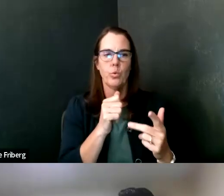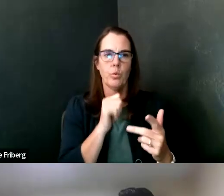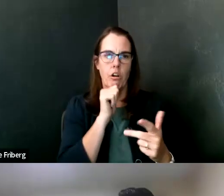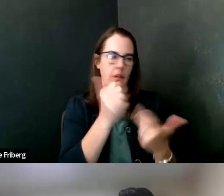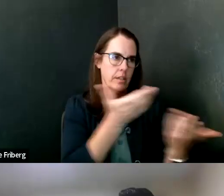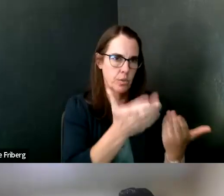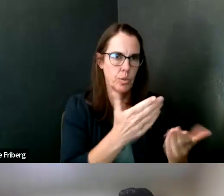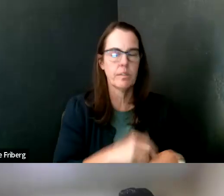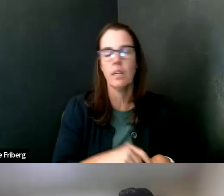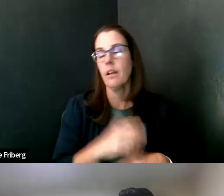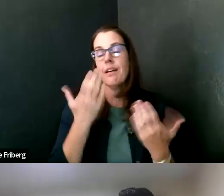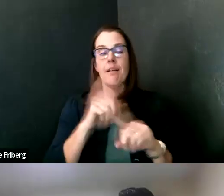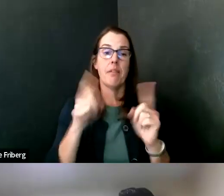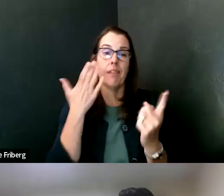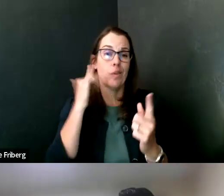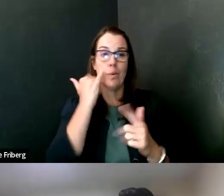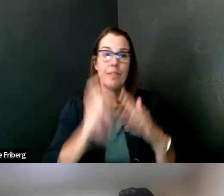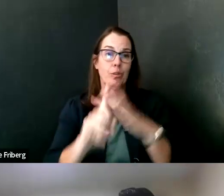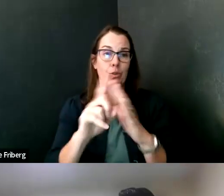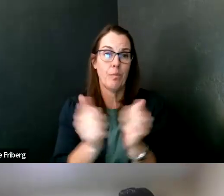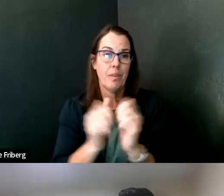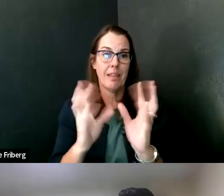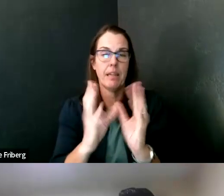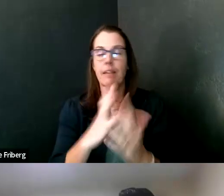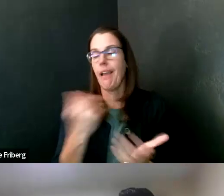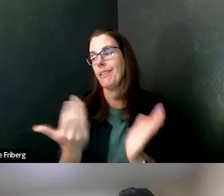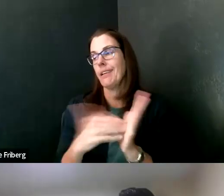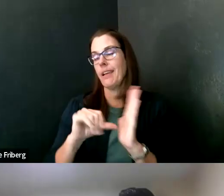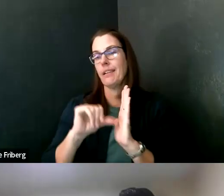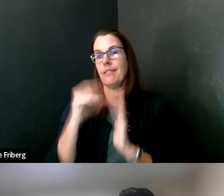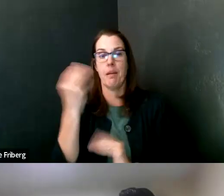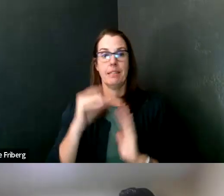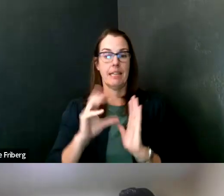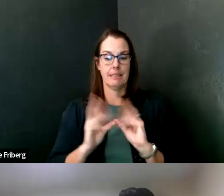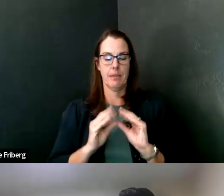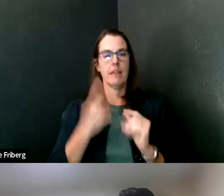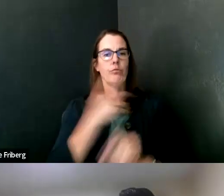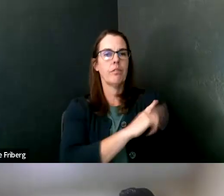um, as was pointed out in the meeting on Monday again um, for patients to show up in front of a